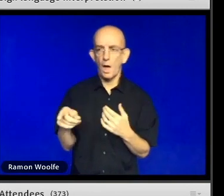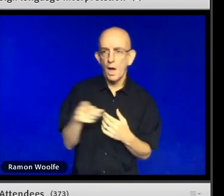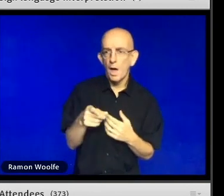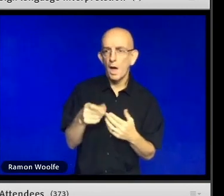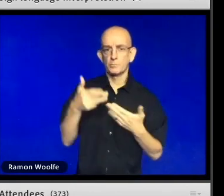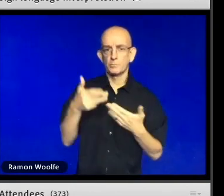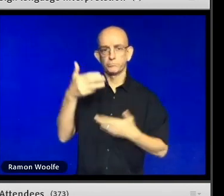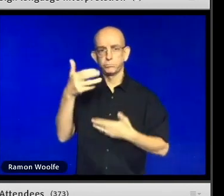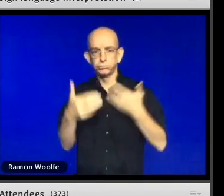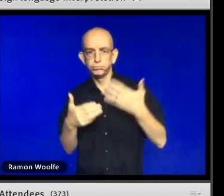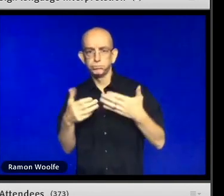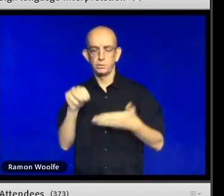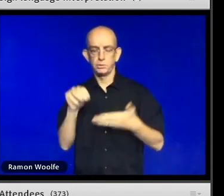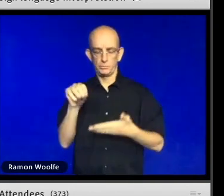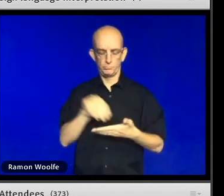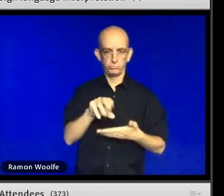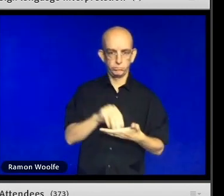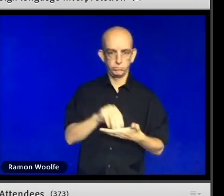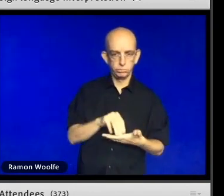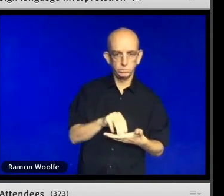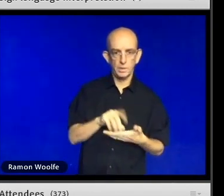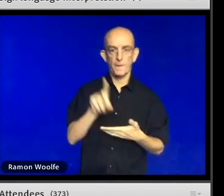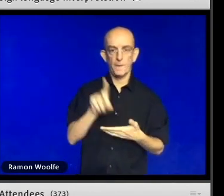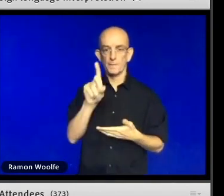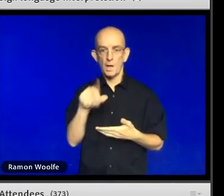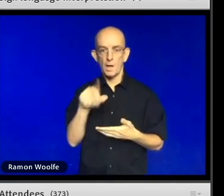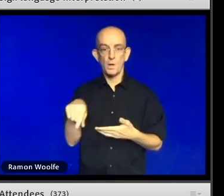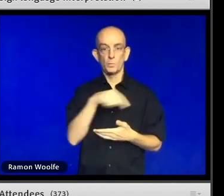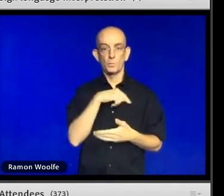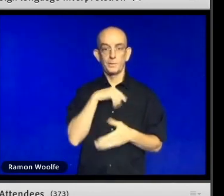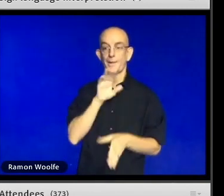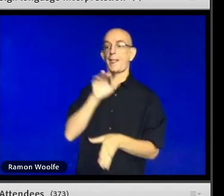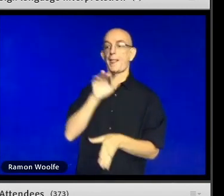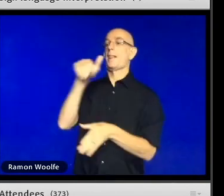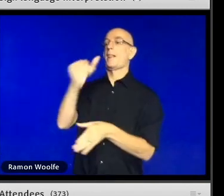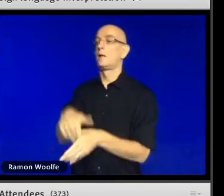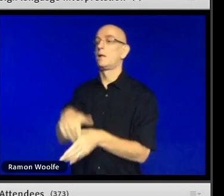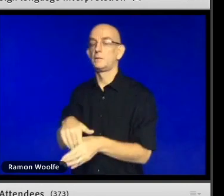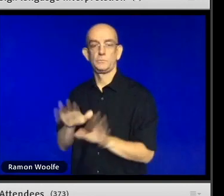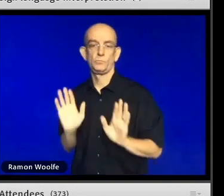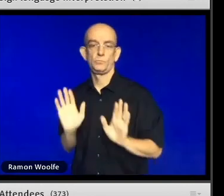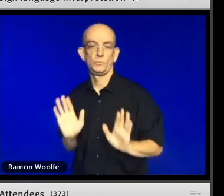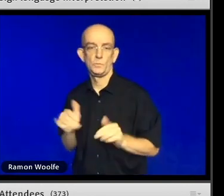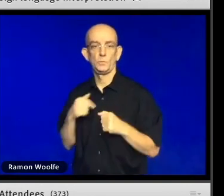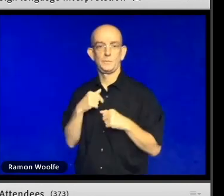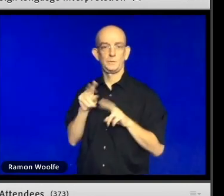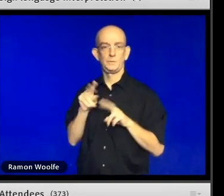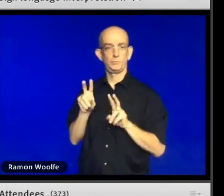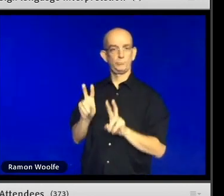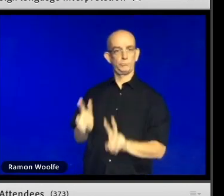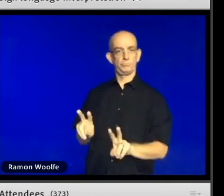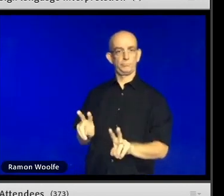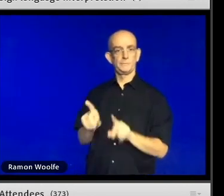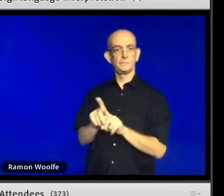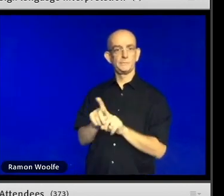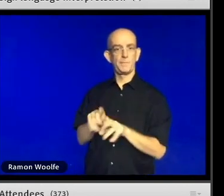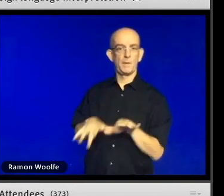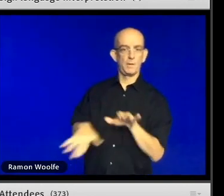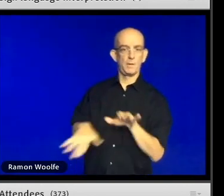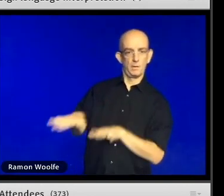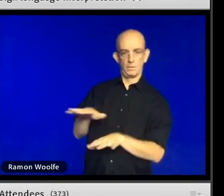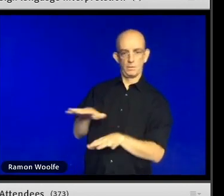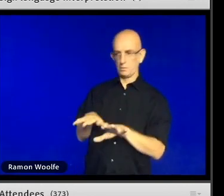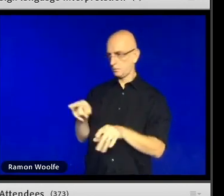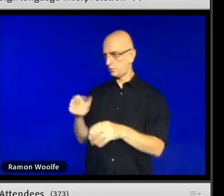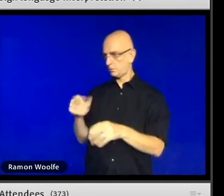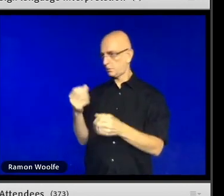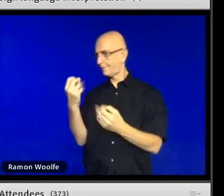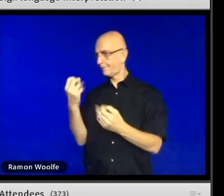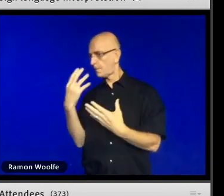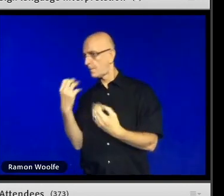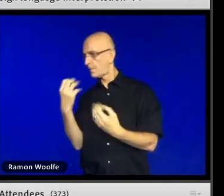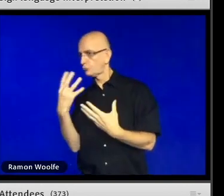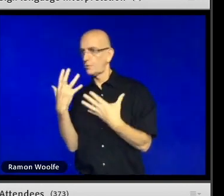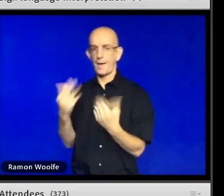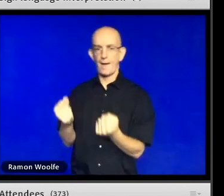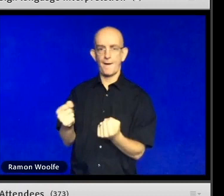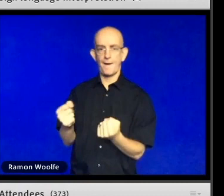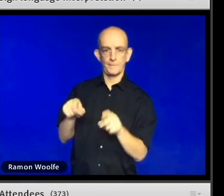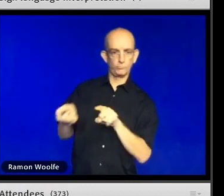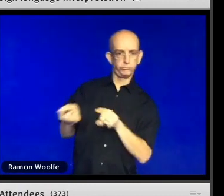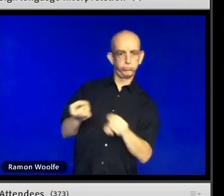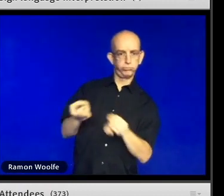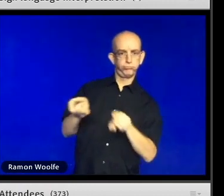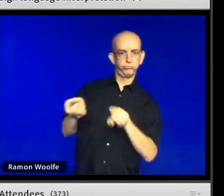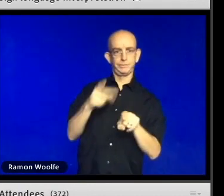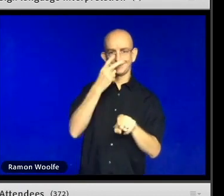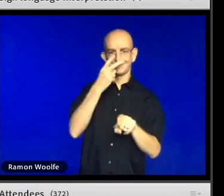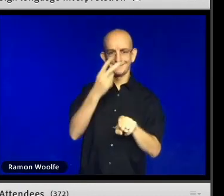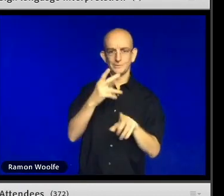experience who also were deaf and decided to help us to transmit some of these messages